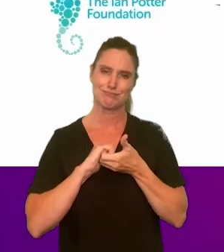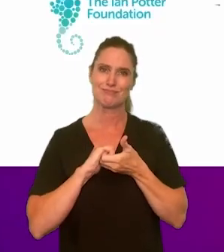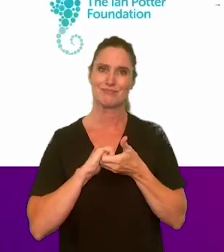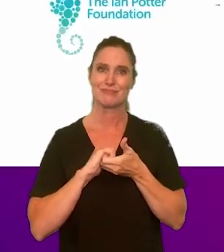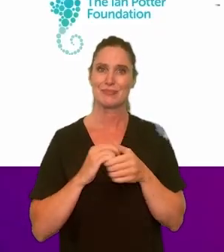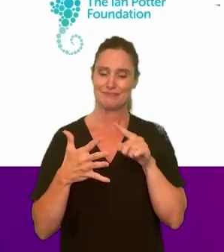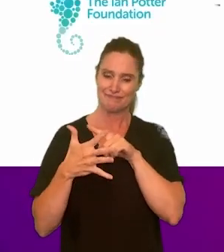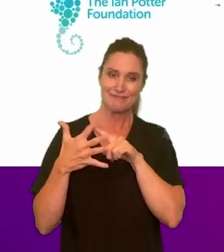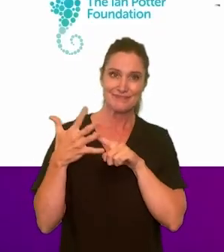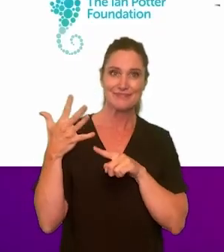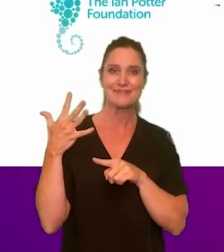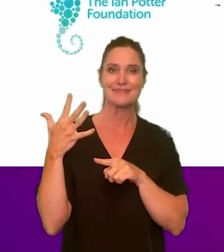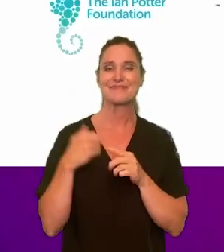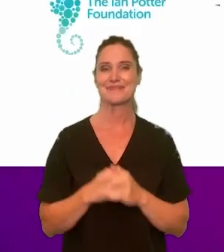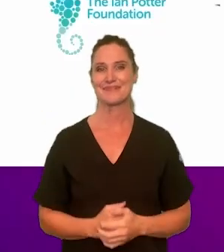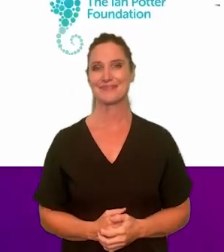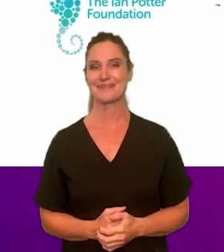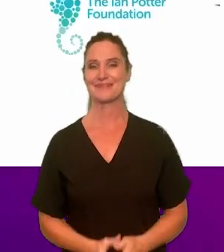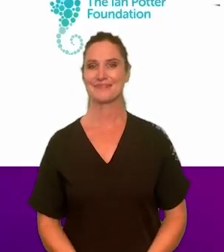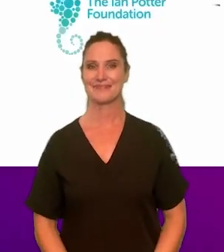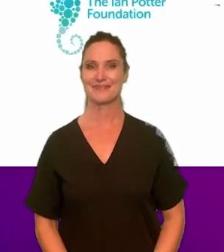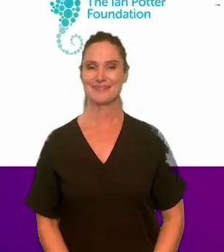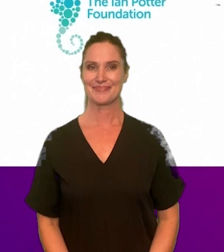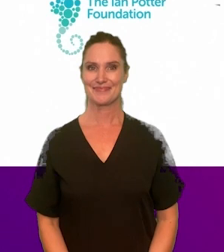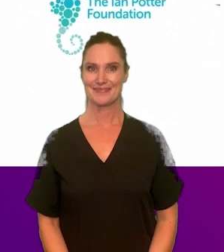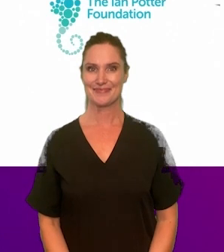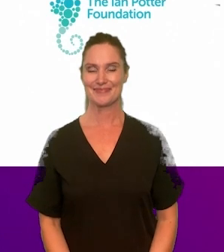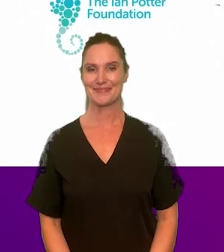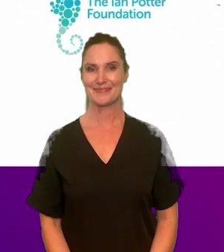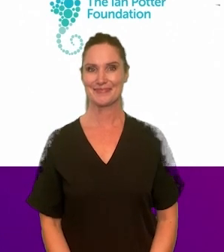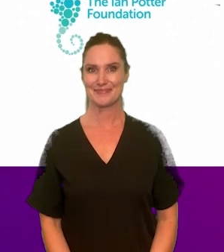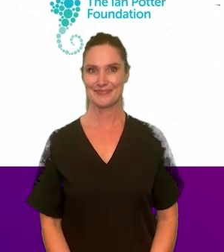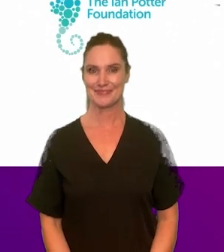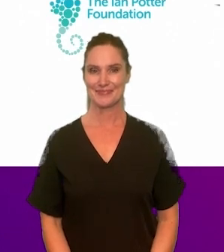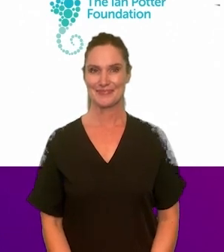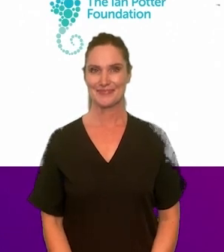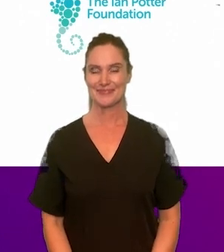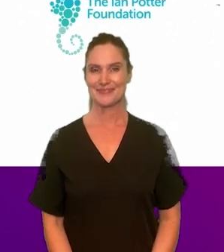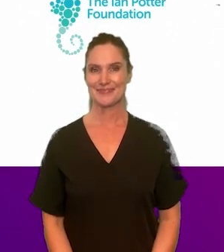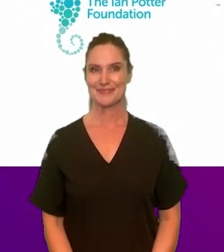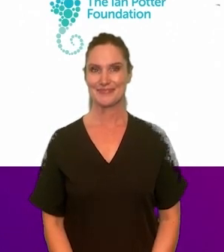Telstra Foundation, icare New South Wales, Vivcourt, TPG Telecom Foundation and The Ian Potter Foundation,